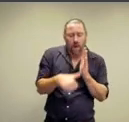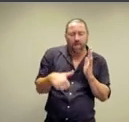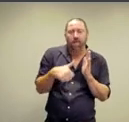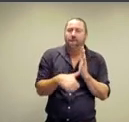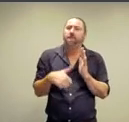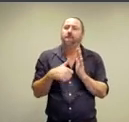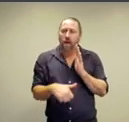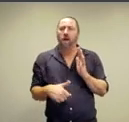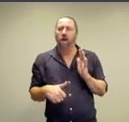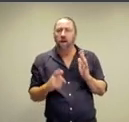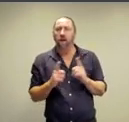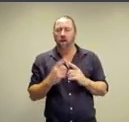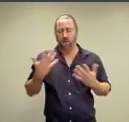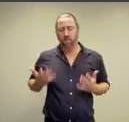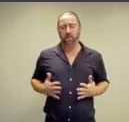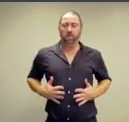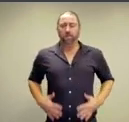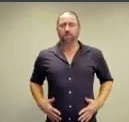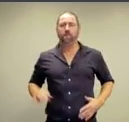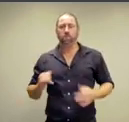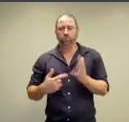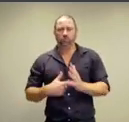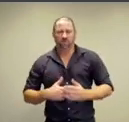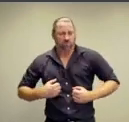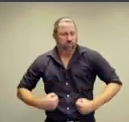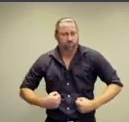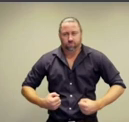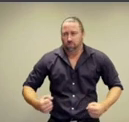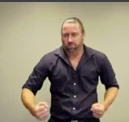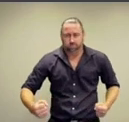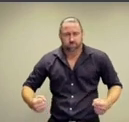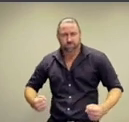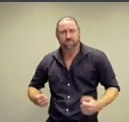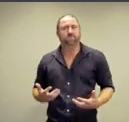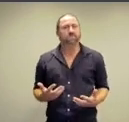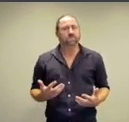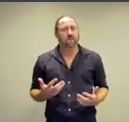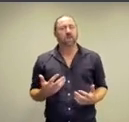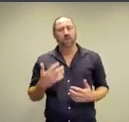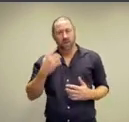leather, kind of blurring the boundaries and structure of that shape.